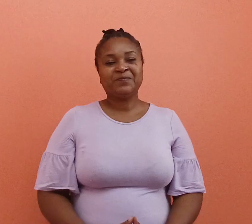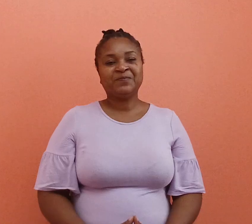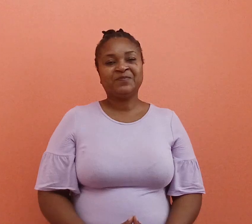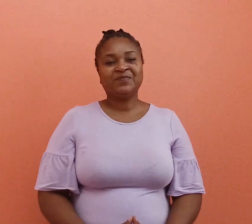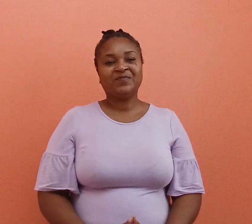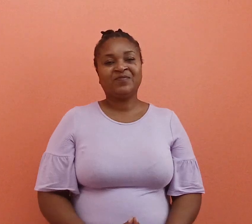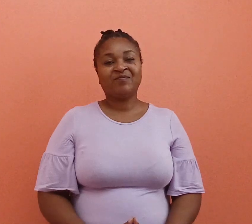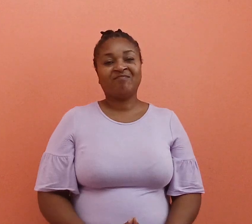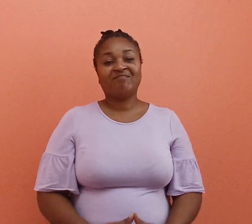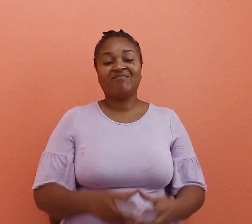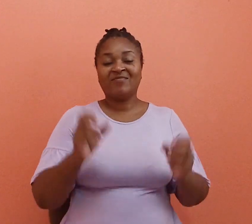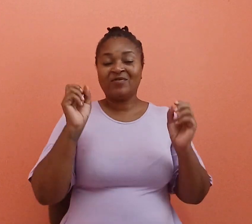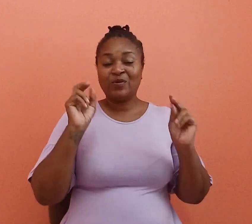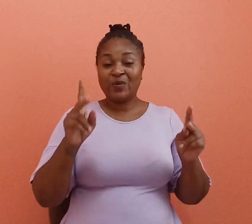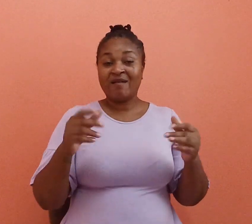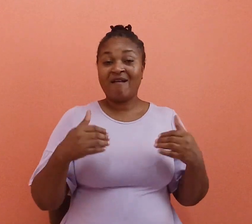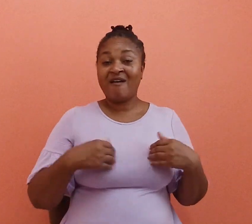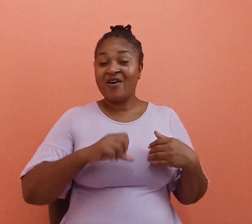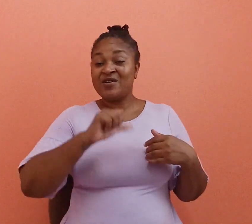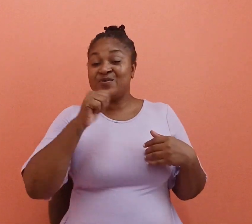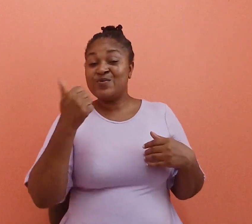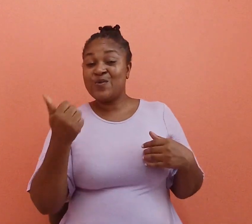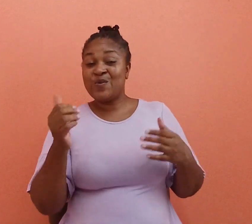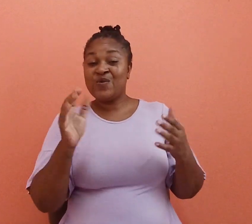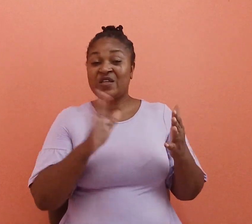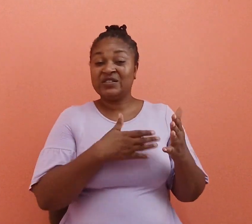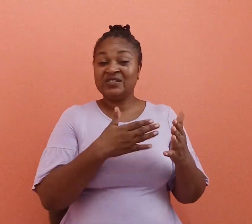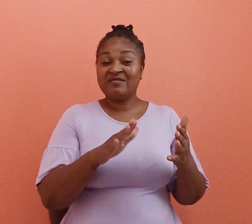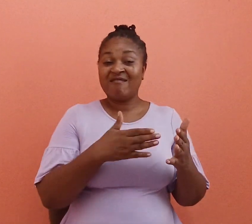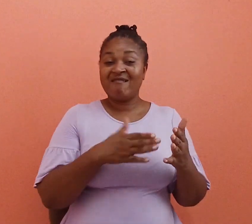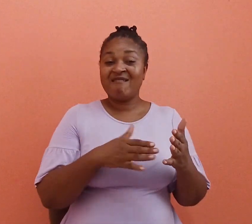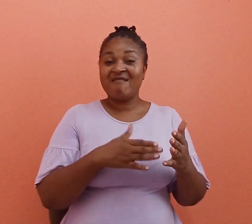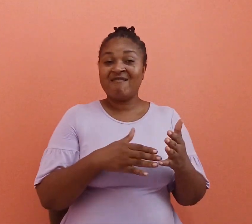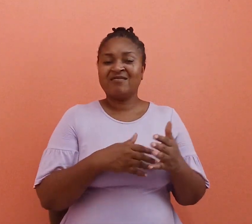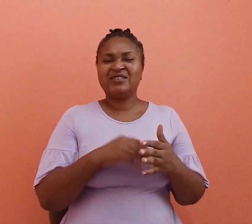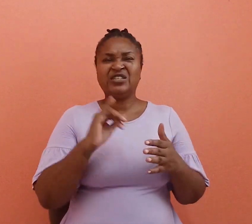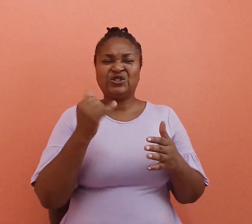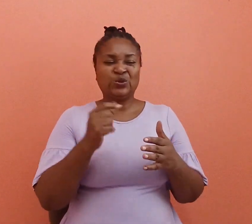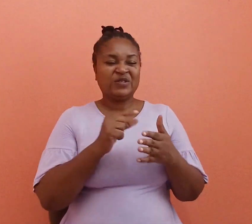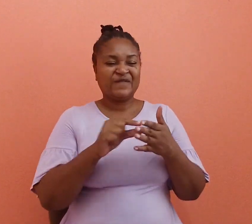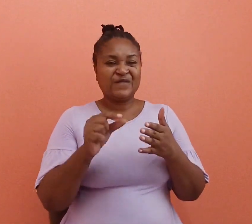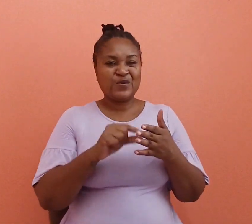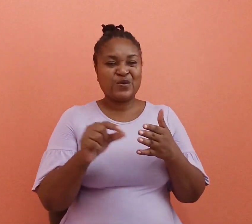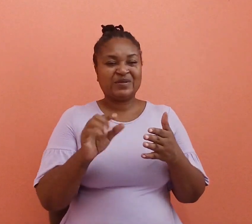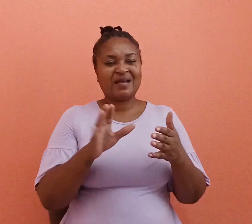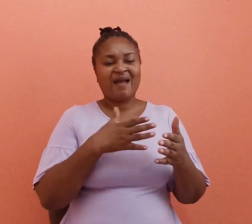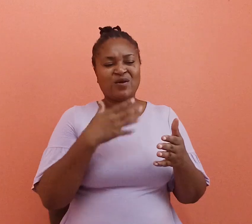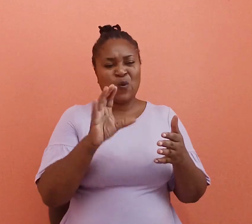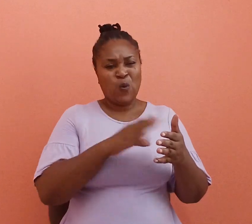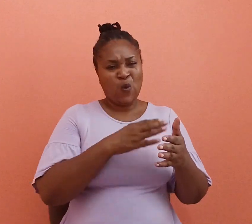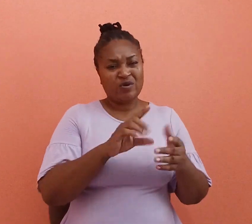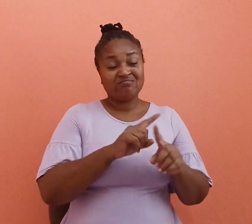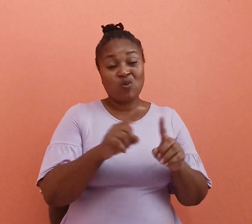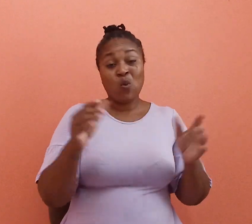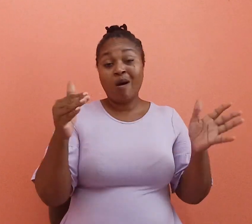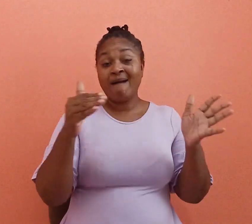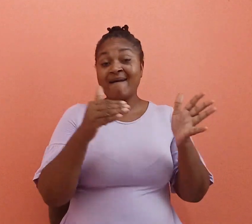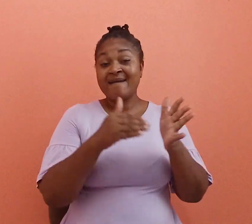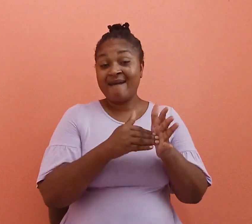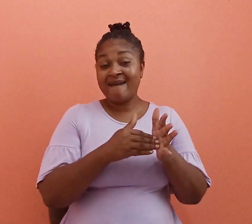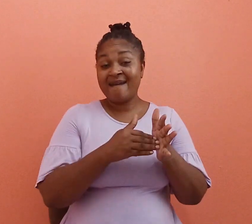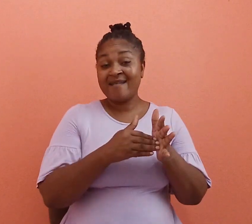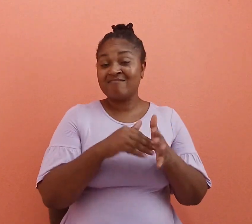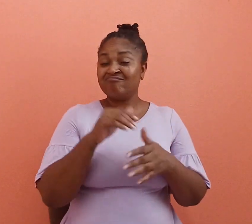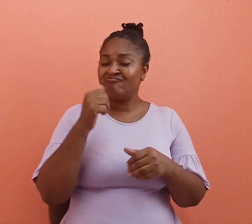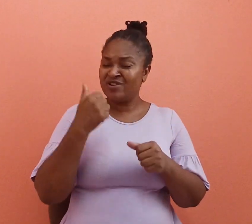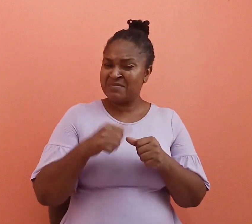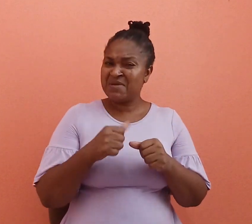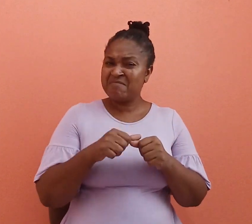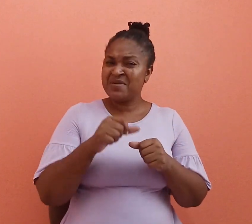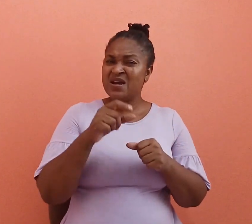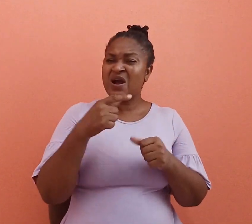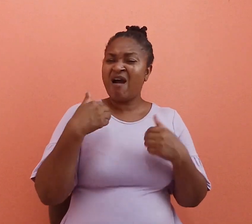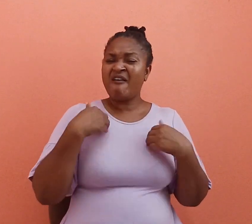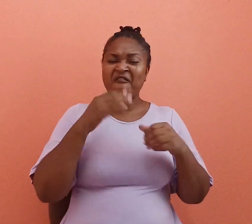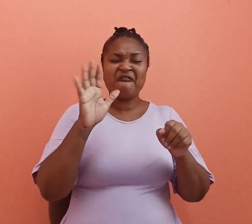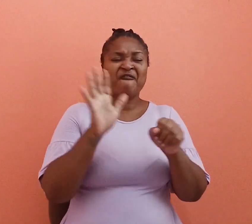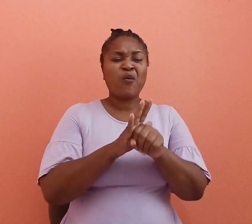Okay, we have another hymn, just a verse and a chorus, but again, we have the full song here on